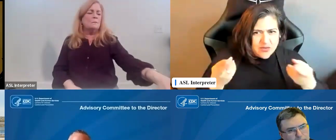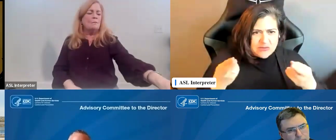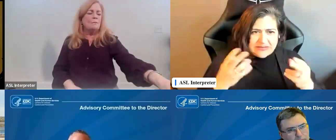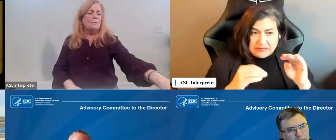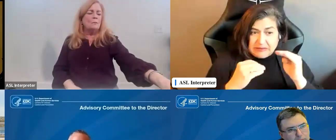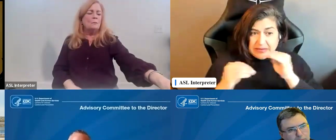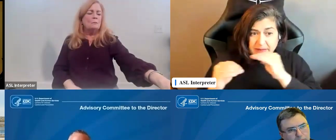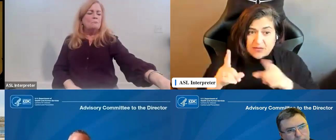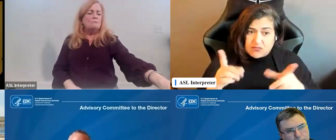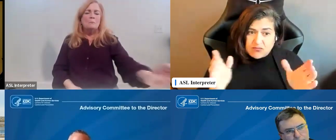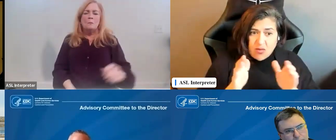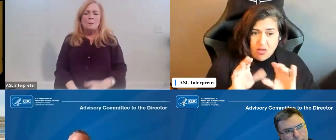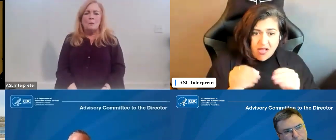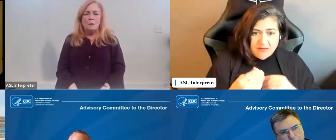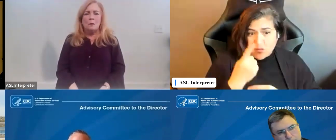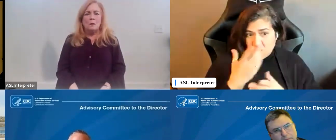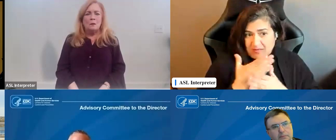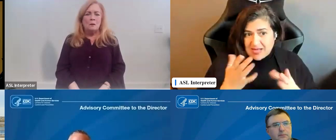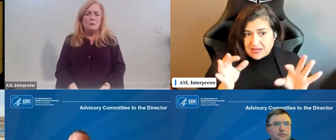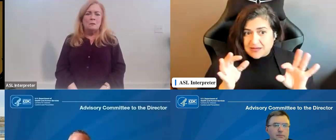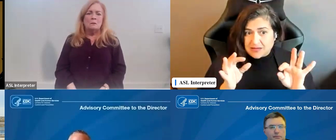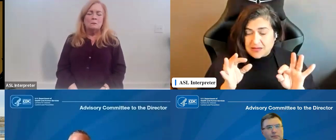one of the things to think about and something that's we've been doing within RWJF